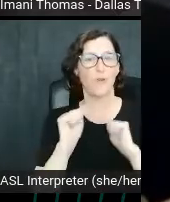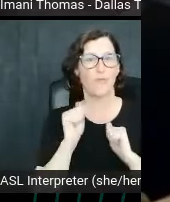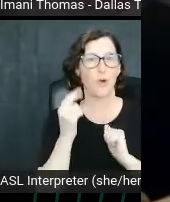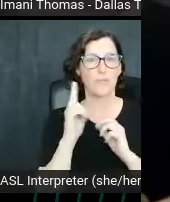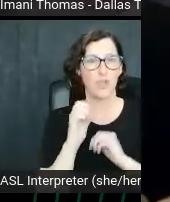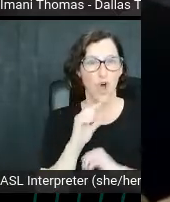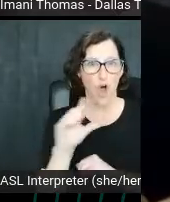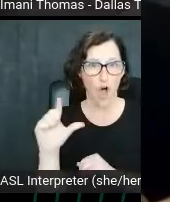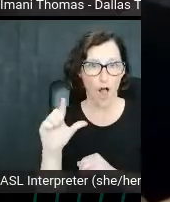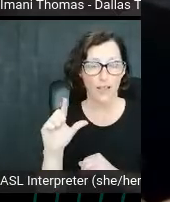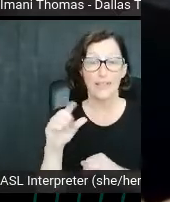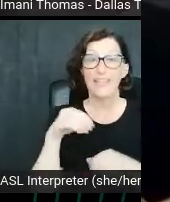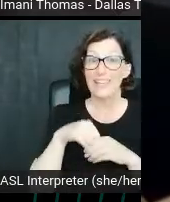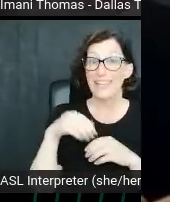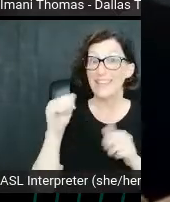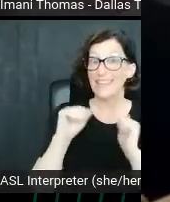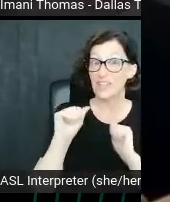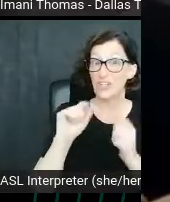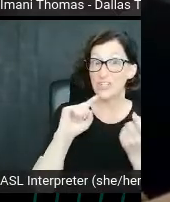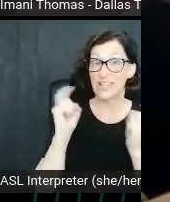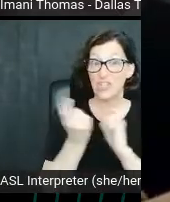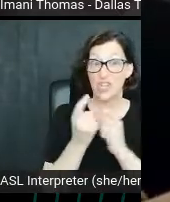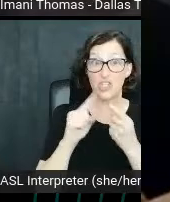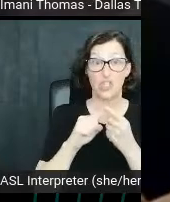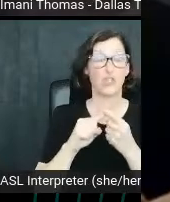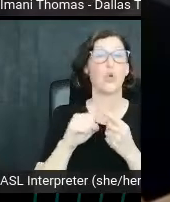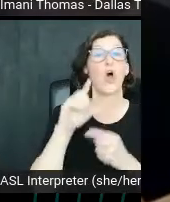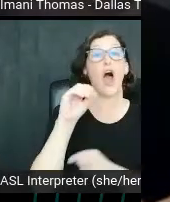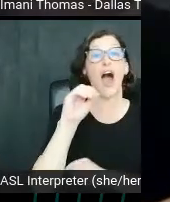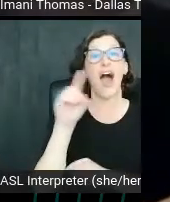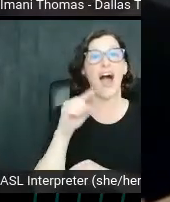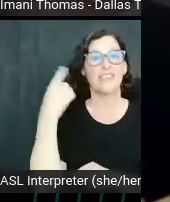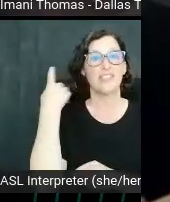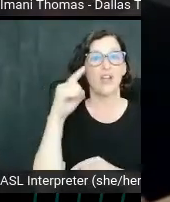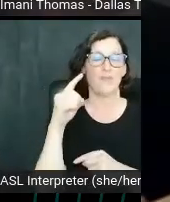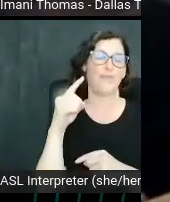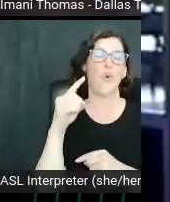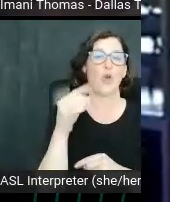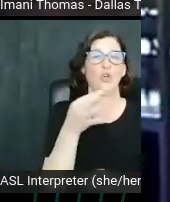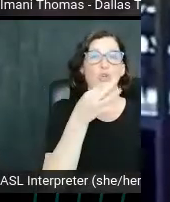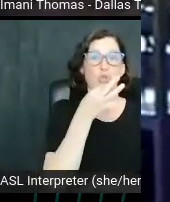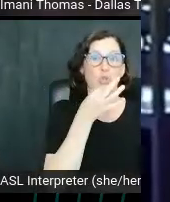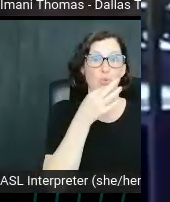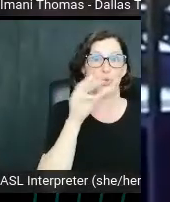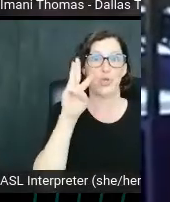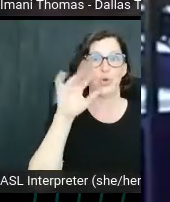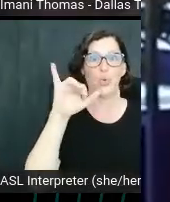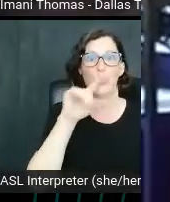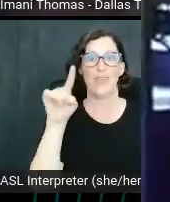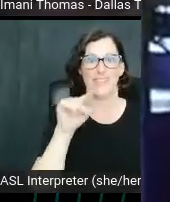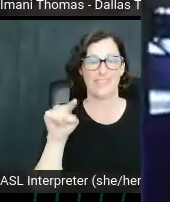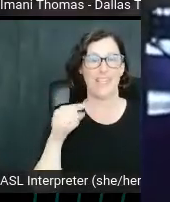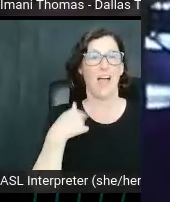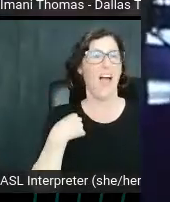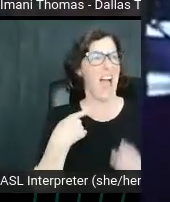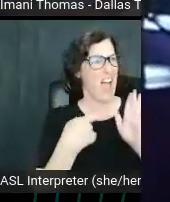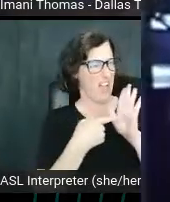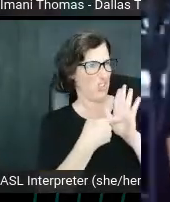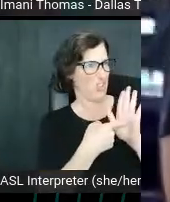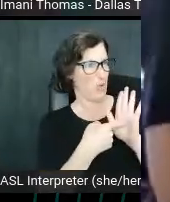as they transform this space into the land of Oz for our upcoming production of The Wiz. How about I give you a demonstration? Brad: All right, sounds good, I'm going to get out of the way. Okay.